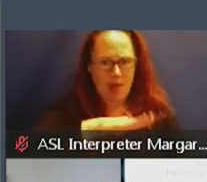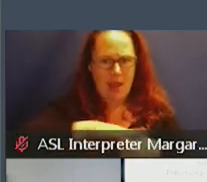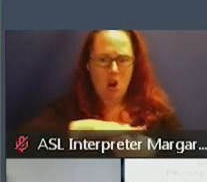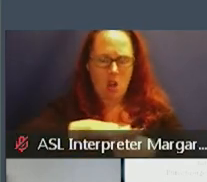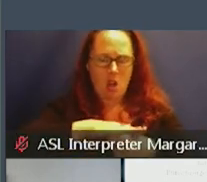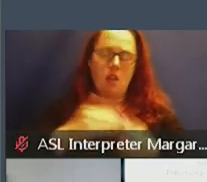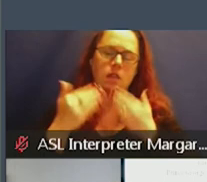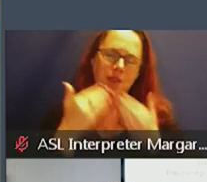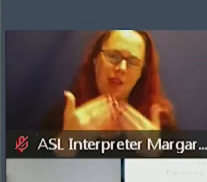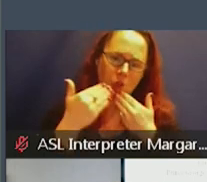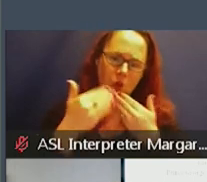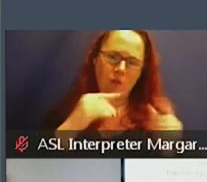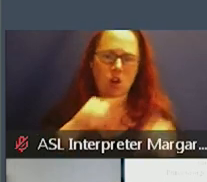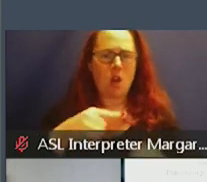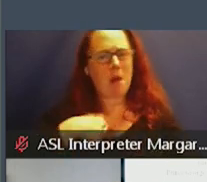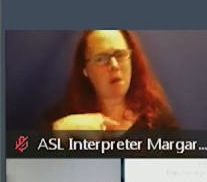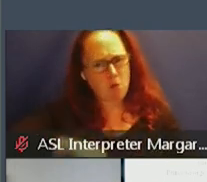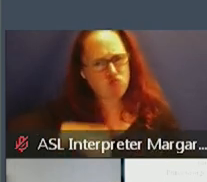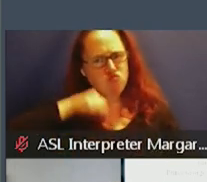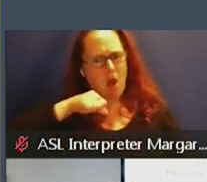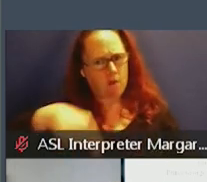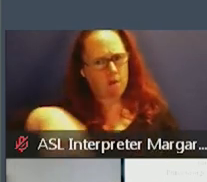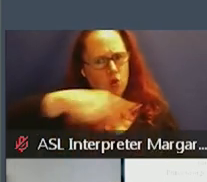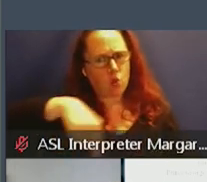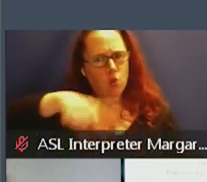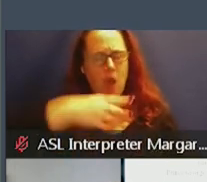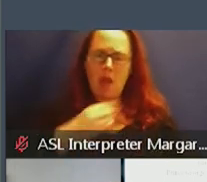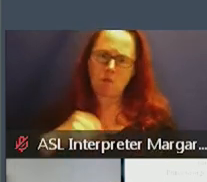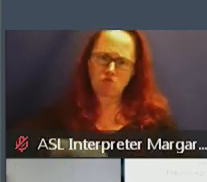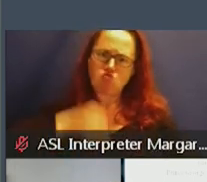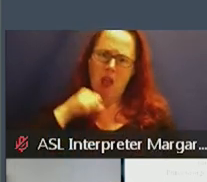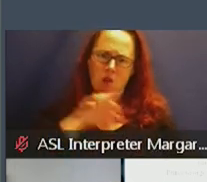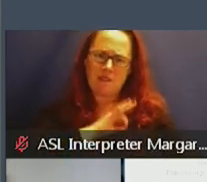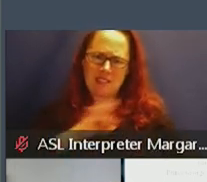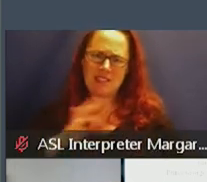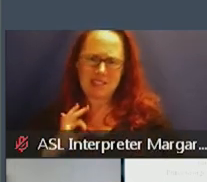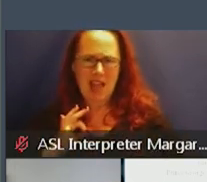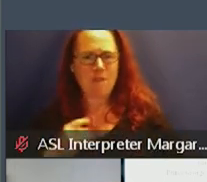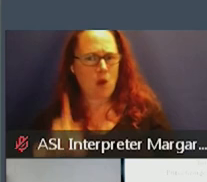and I am just so proud of you. And I'm also proud of our staff. When I listened to our attorney speak a few minutes ago,